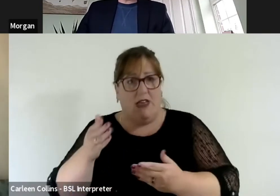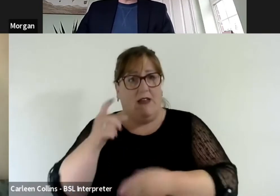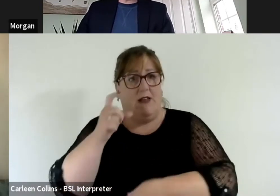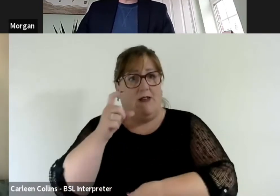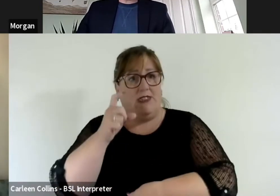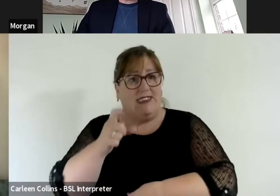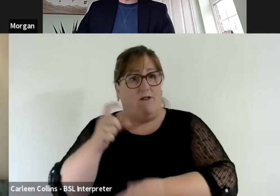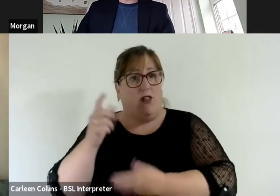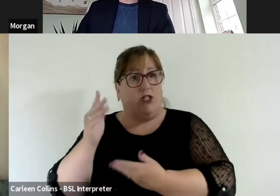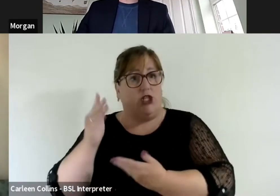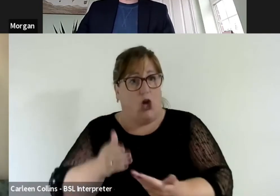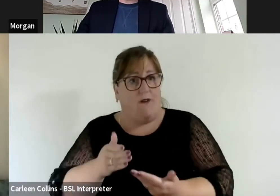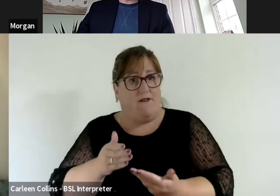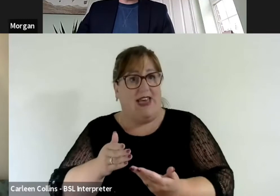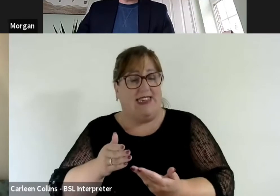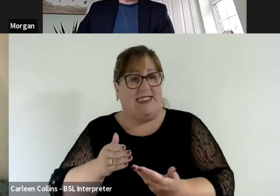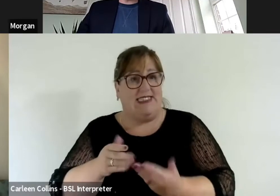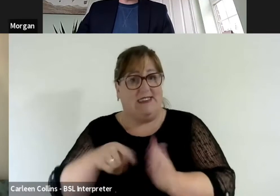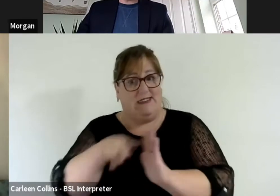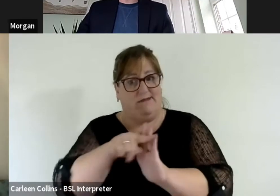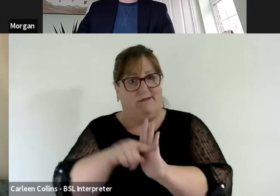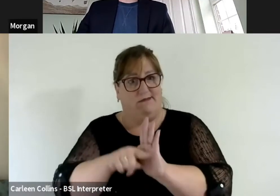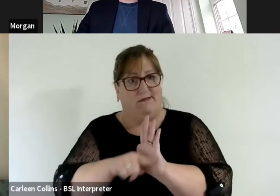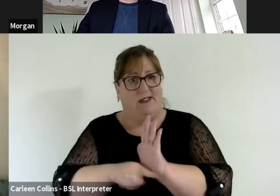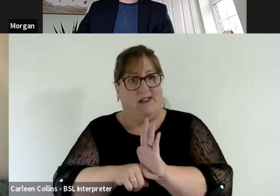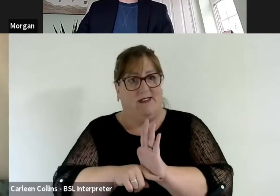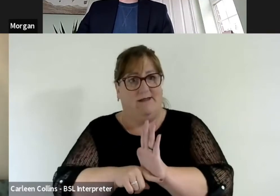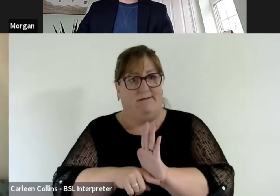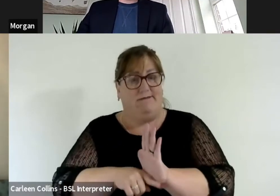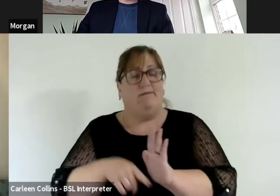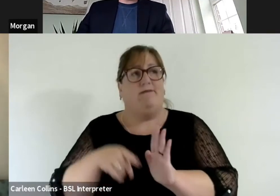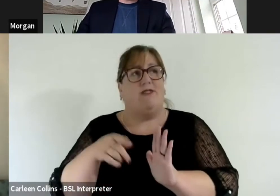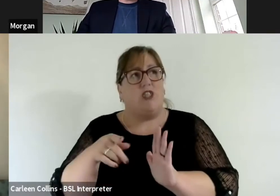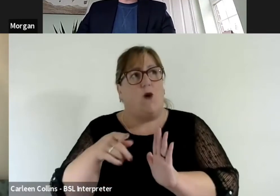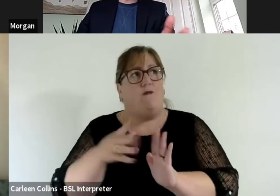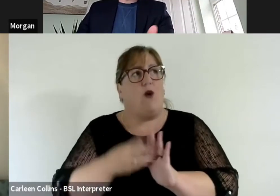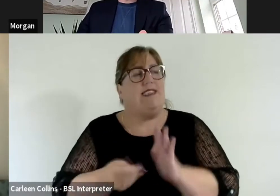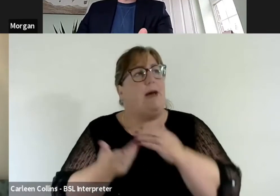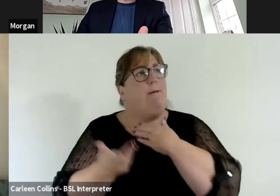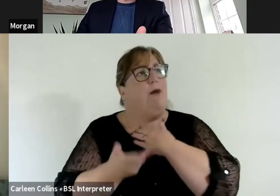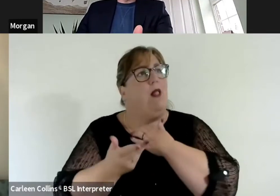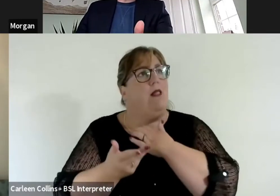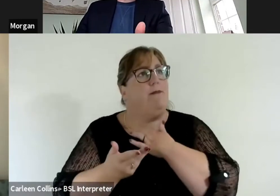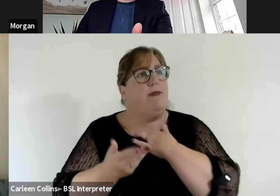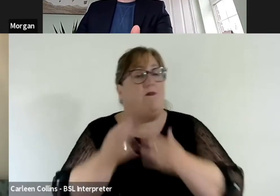asked for at the interview. We are governed by the Civil Service commission, they audit us.